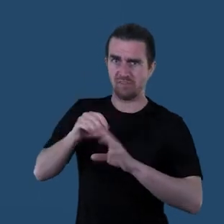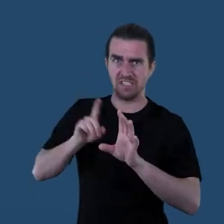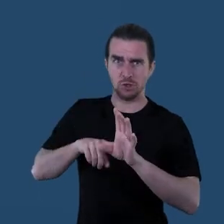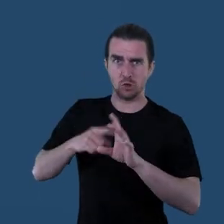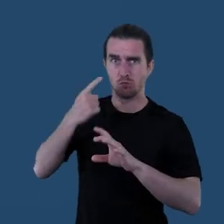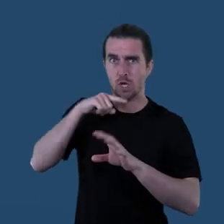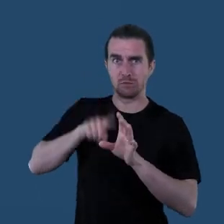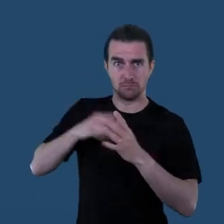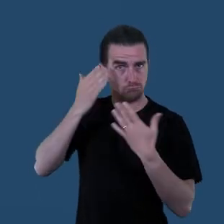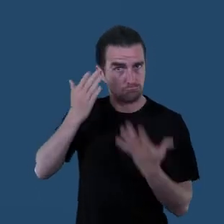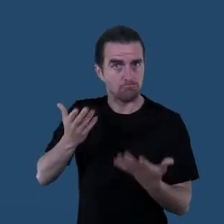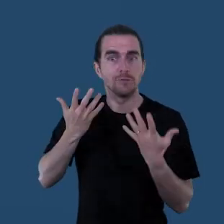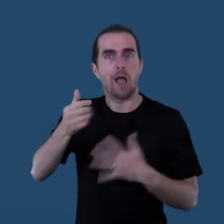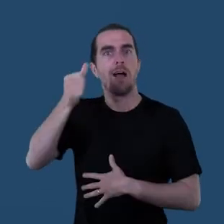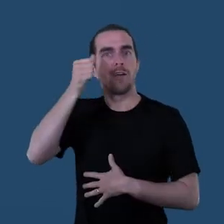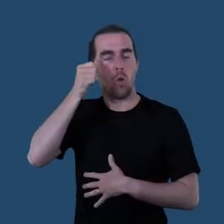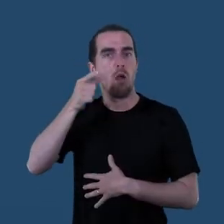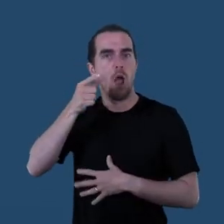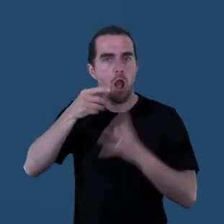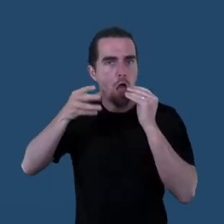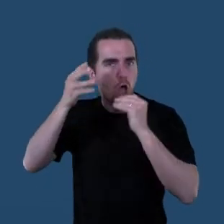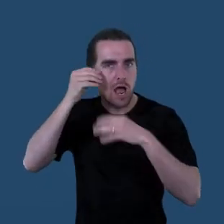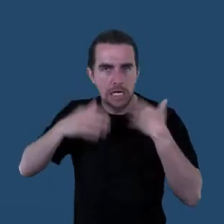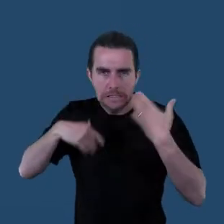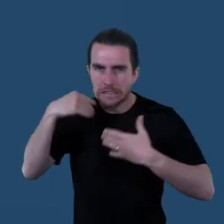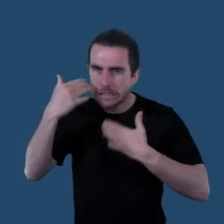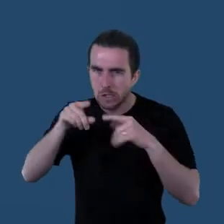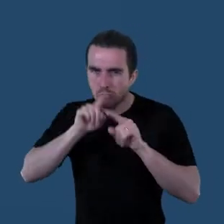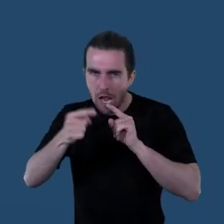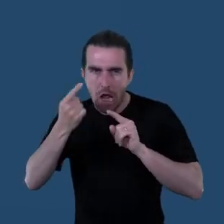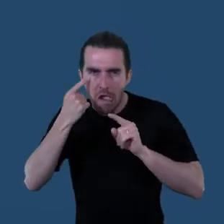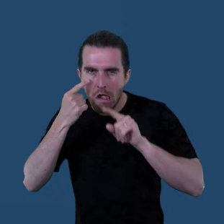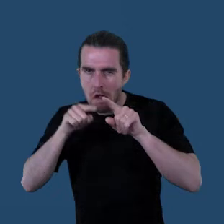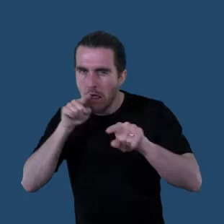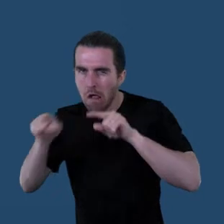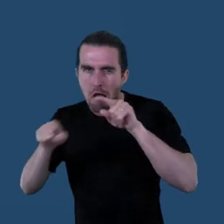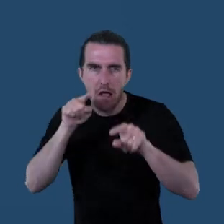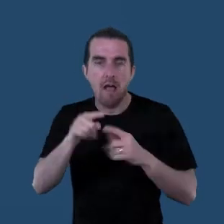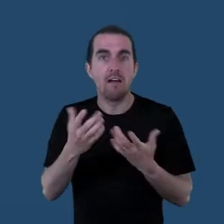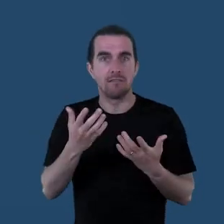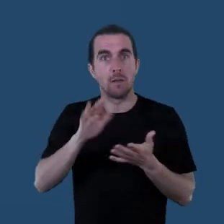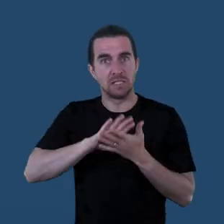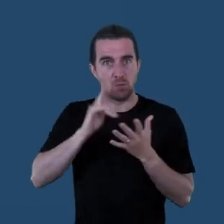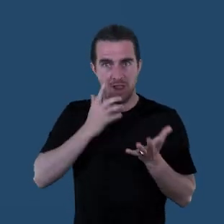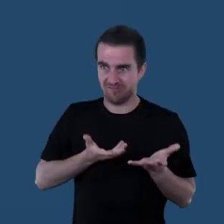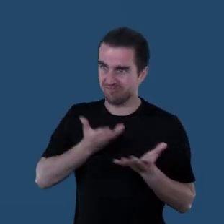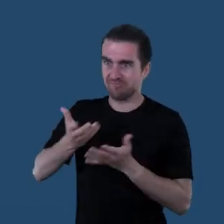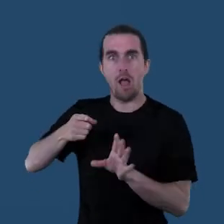and it's like, trying to learn that process and then apply it to other things so that they're gonna be here for future generations.